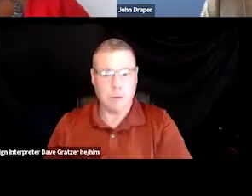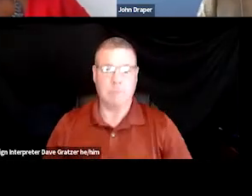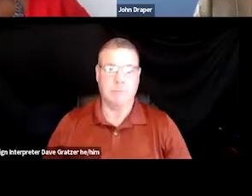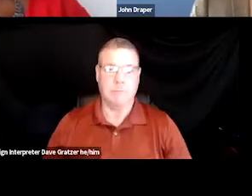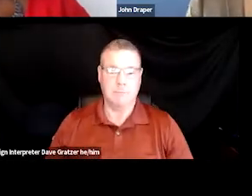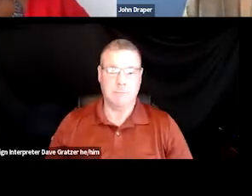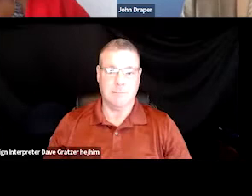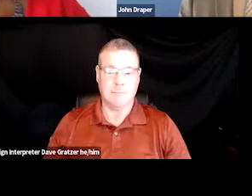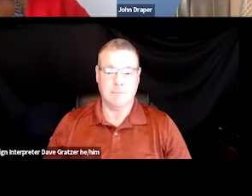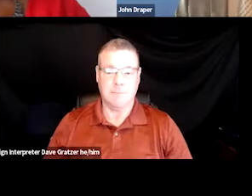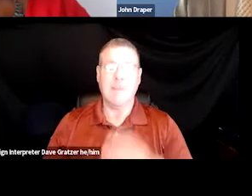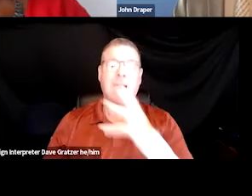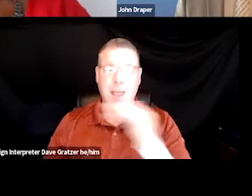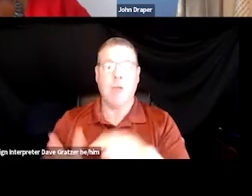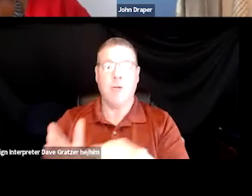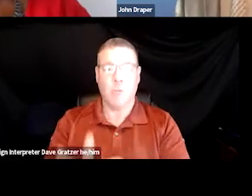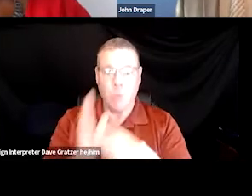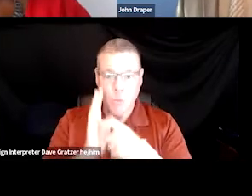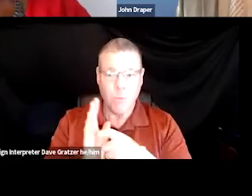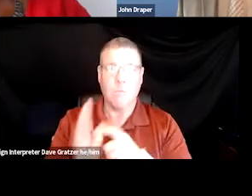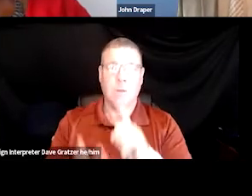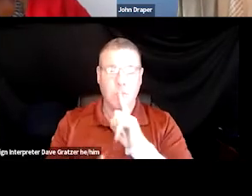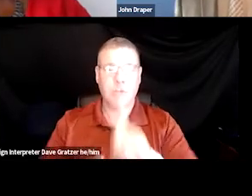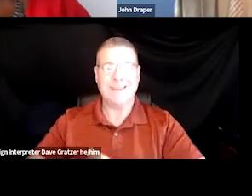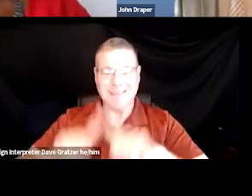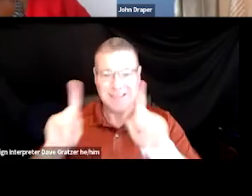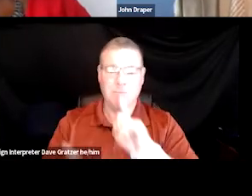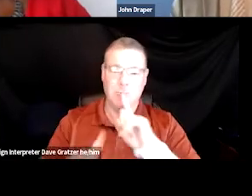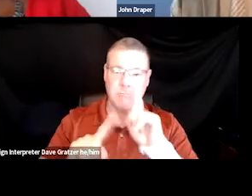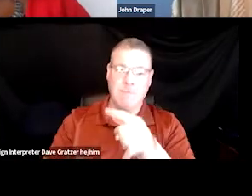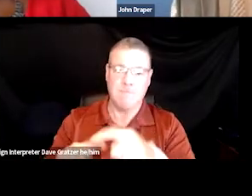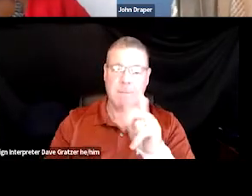And that they require a really different response from people who are caring,